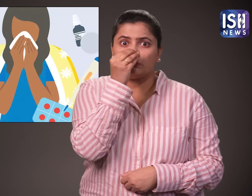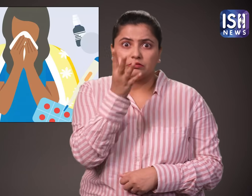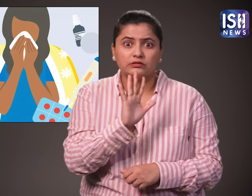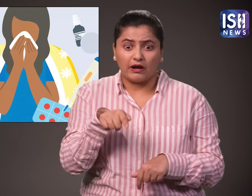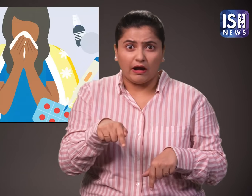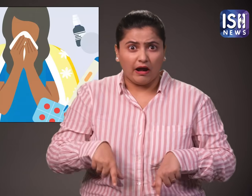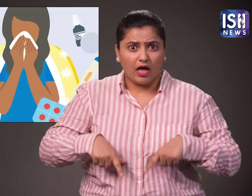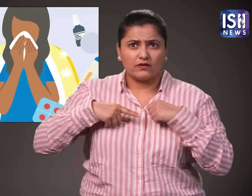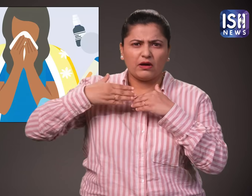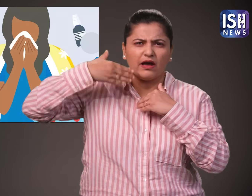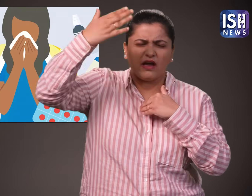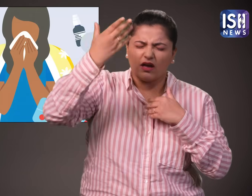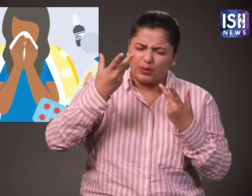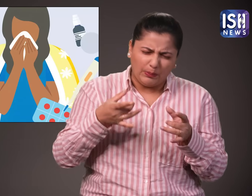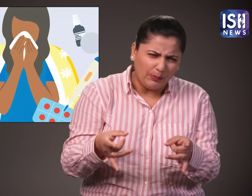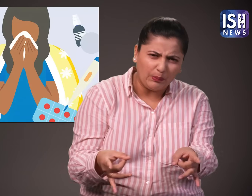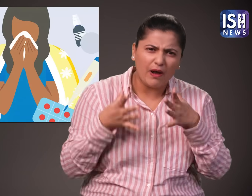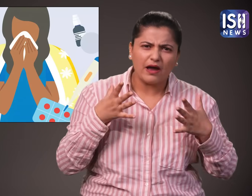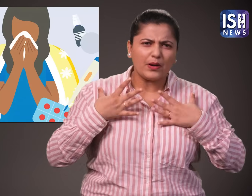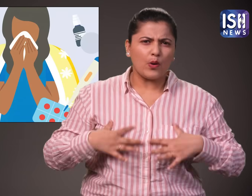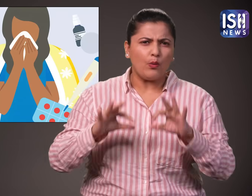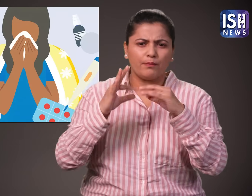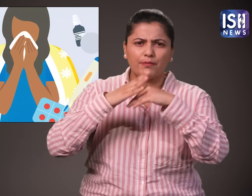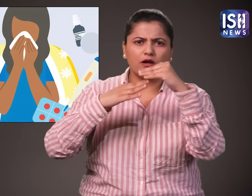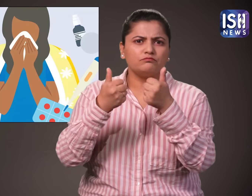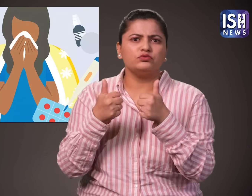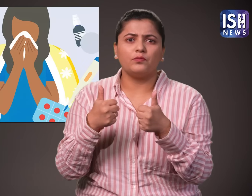Low protein can cause prolonged illness and stunt growth.